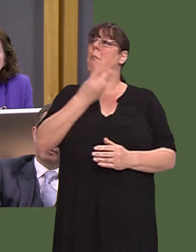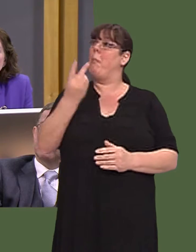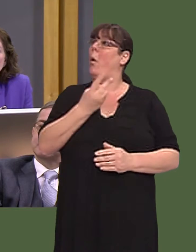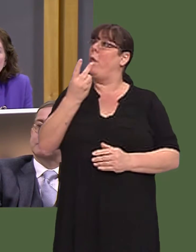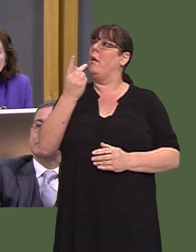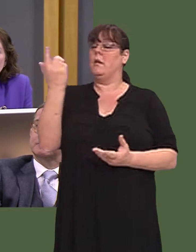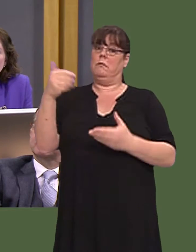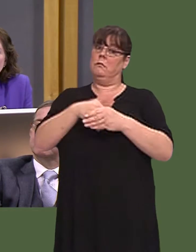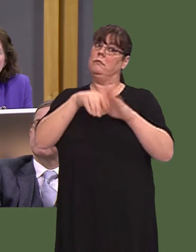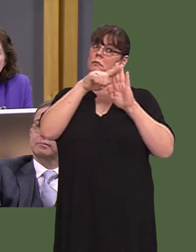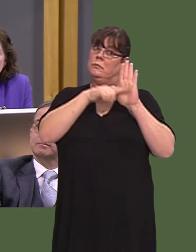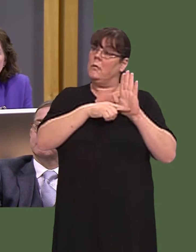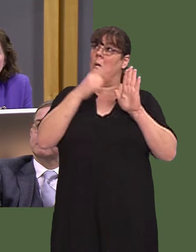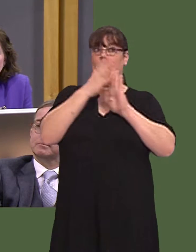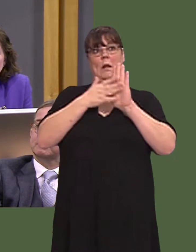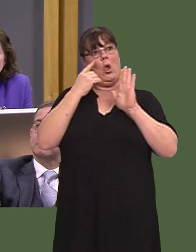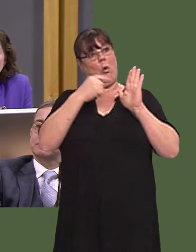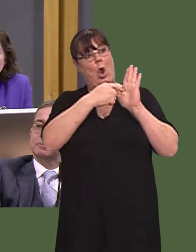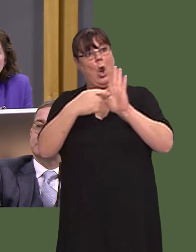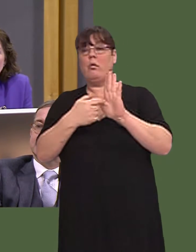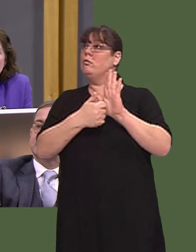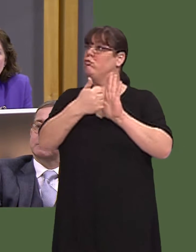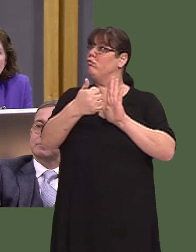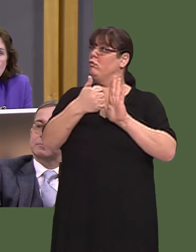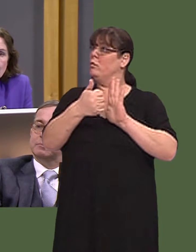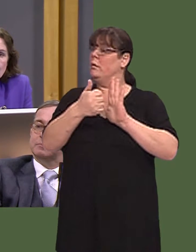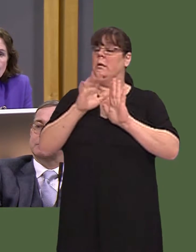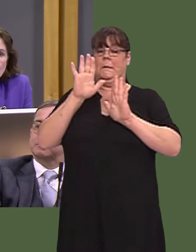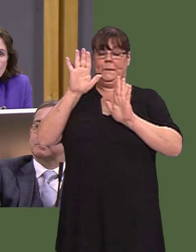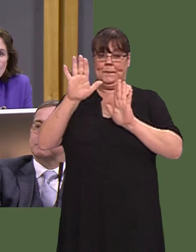think has made it marketable beyond areas where it might otherwise have been.